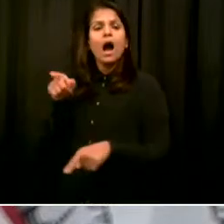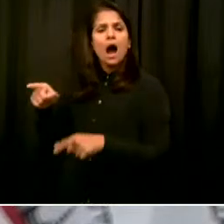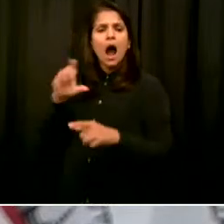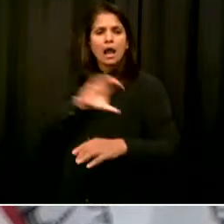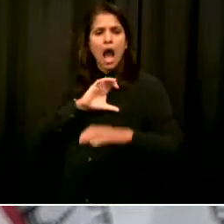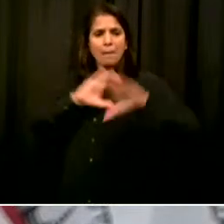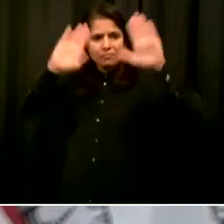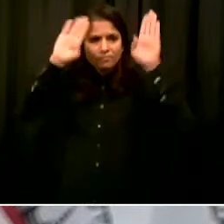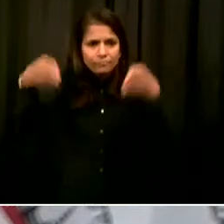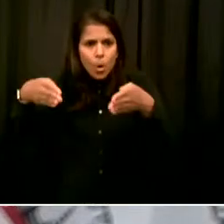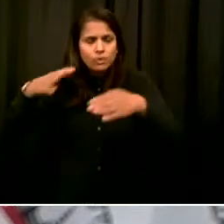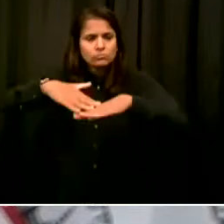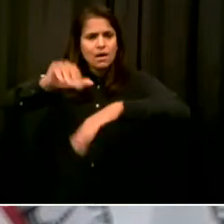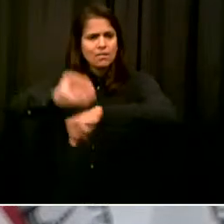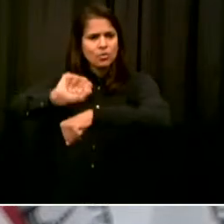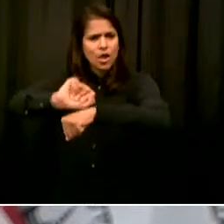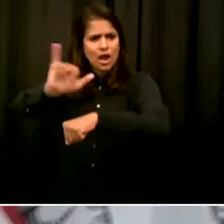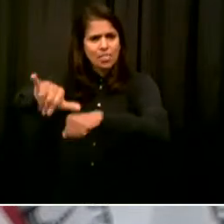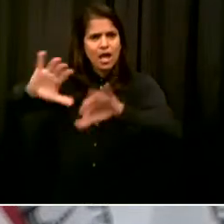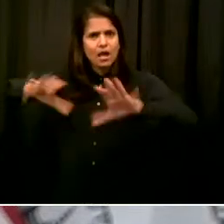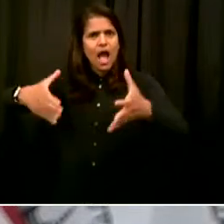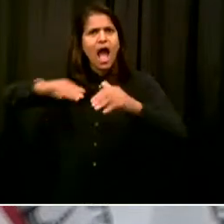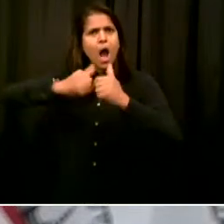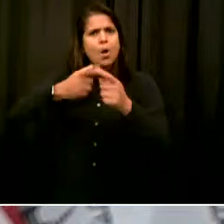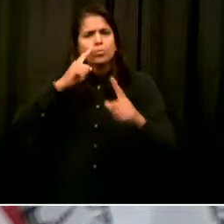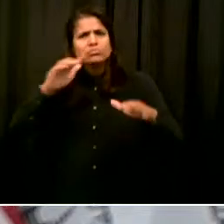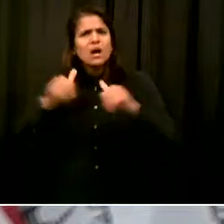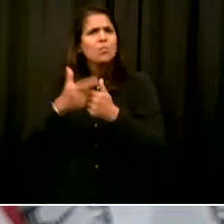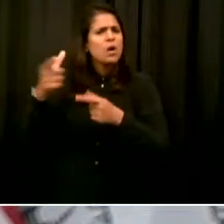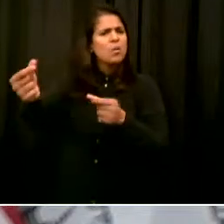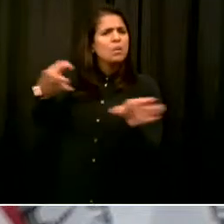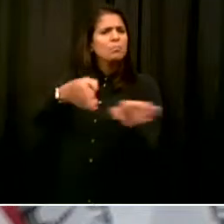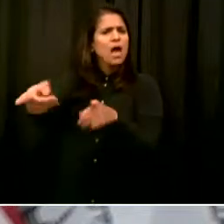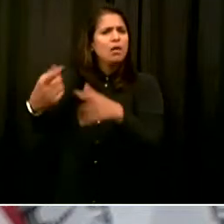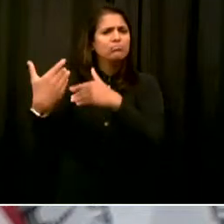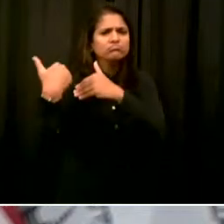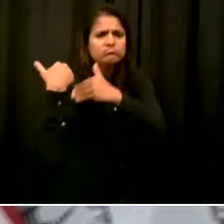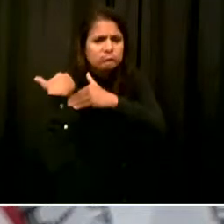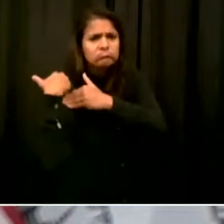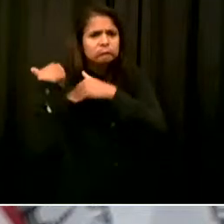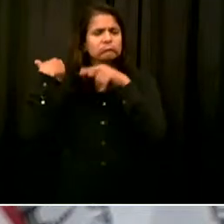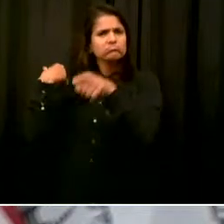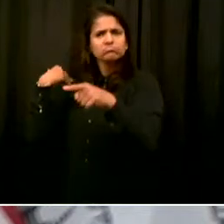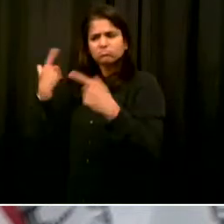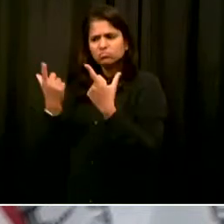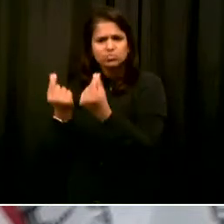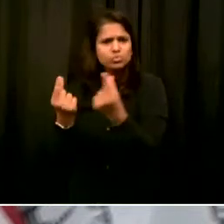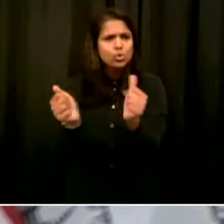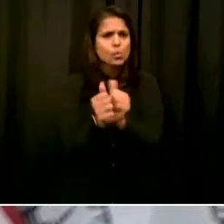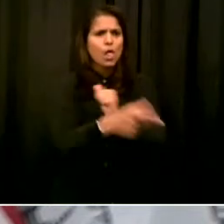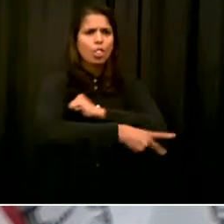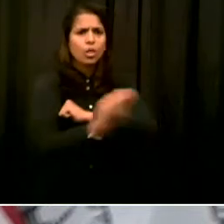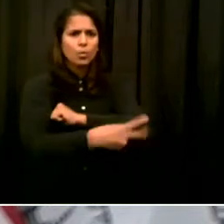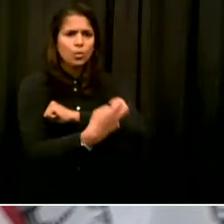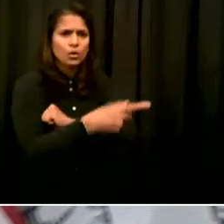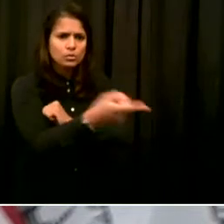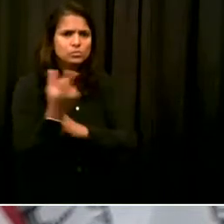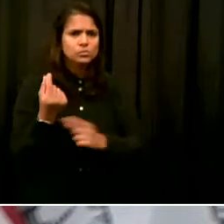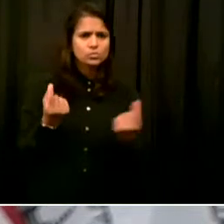DEMONSTRATION GOING FORWARD? WE HAVE OFTEN USE THE PHRASE